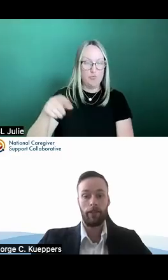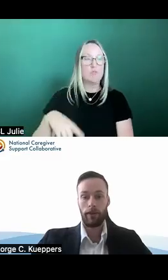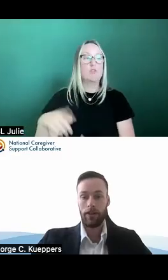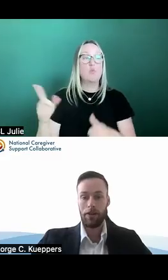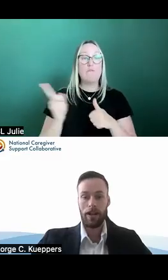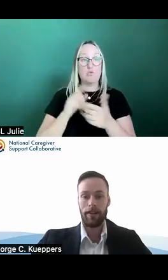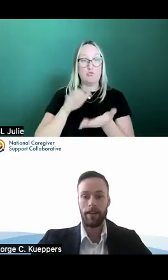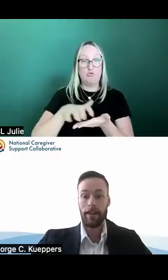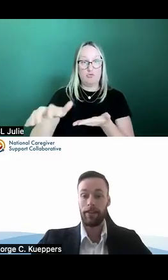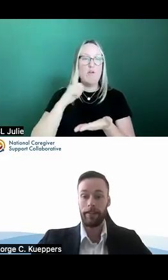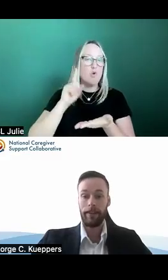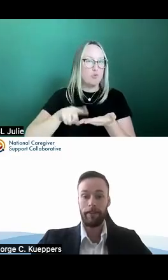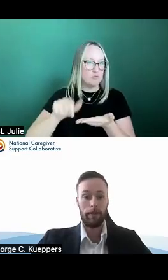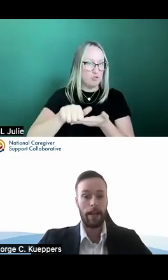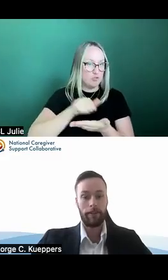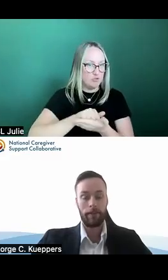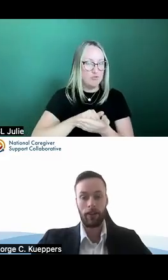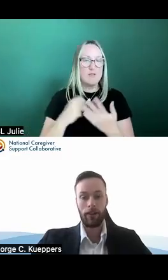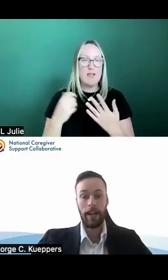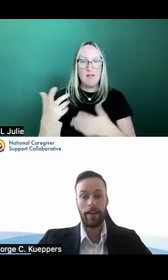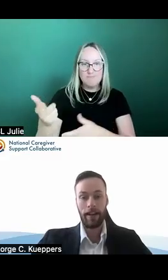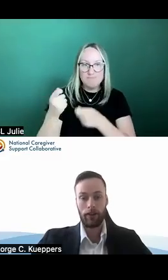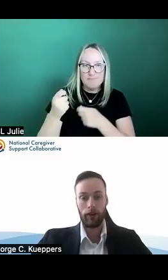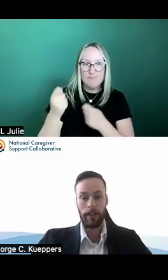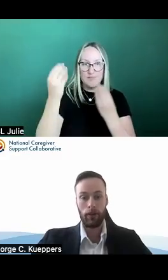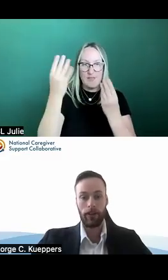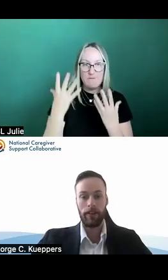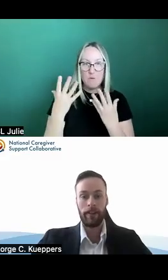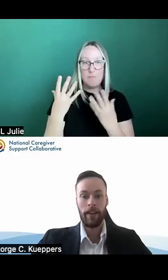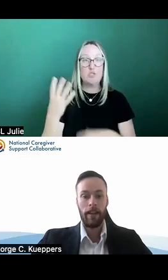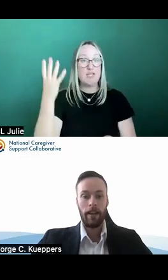the research agenda and soliciting feedback from internal and external stakeholders.